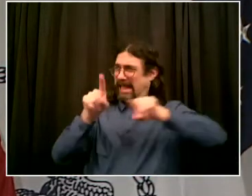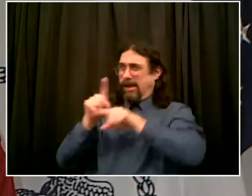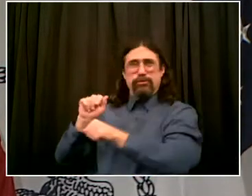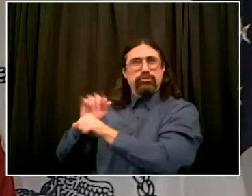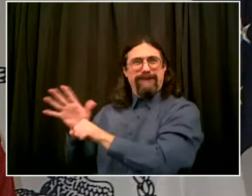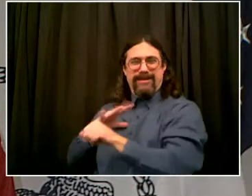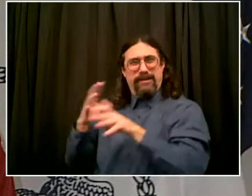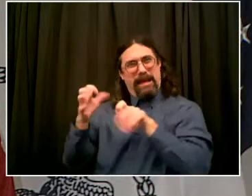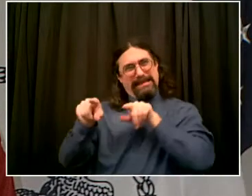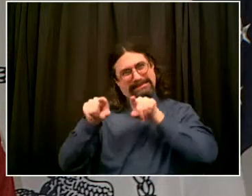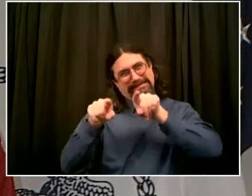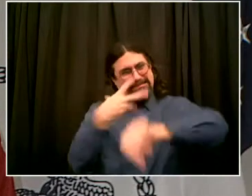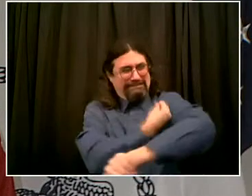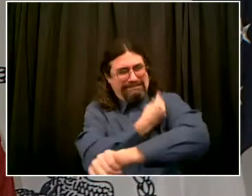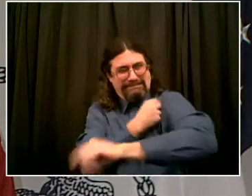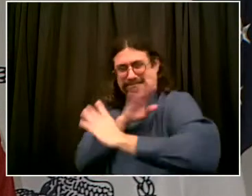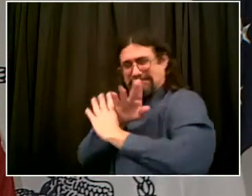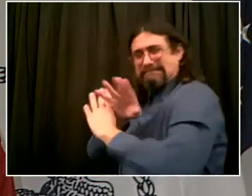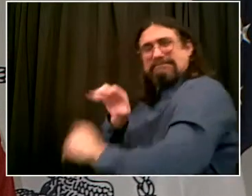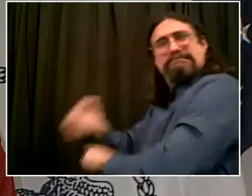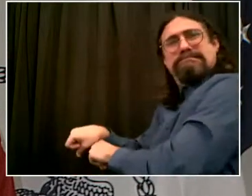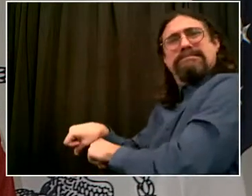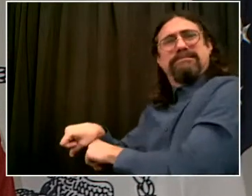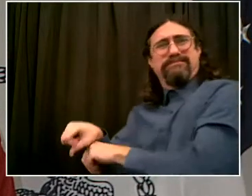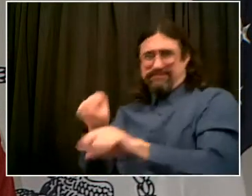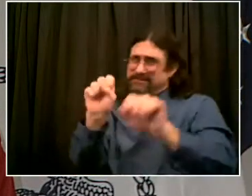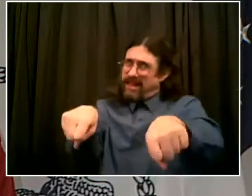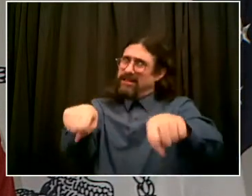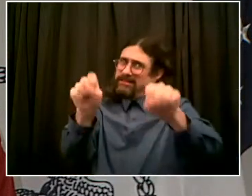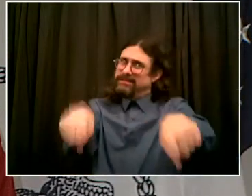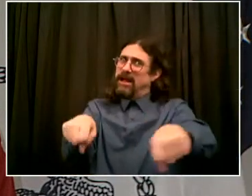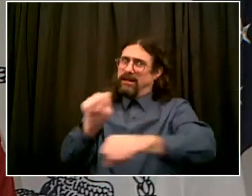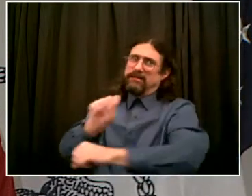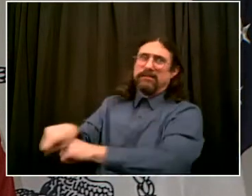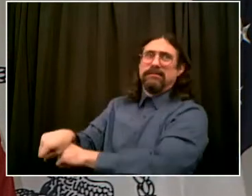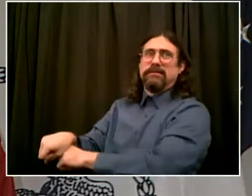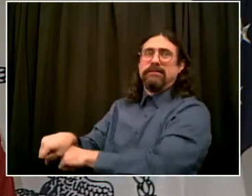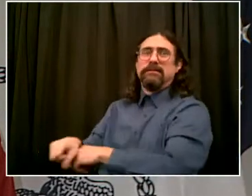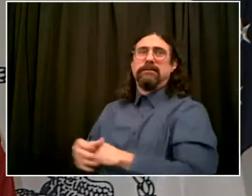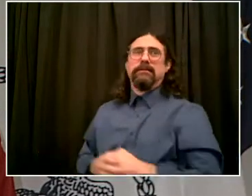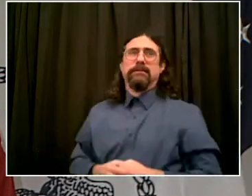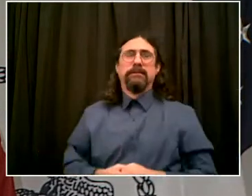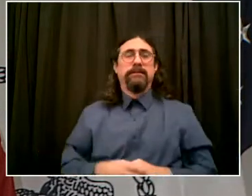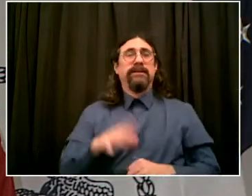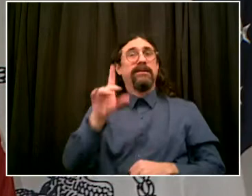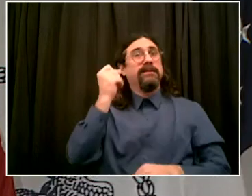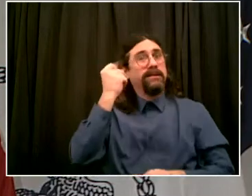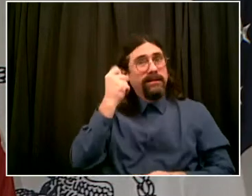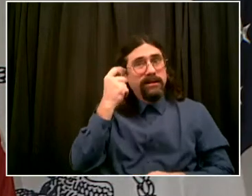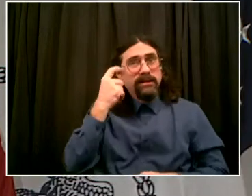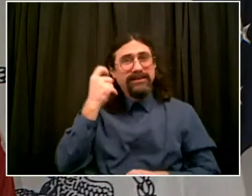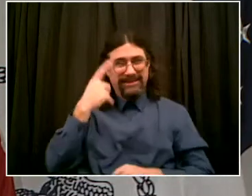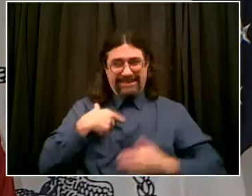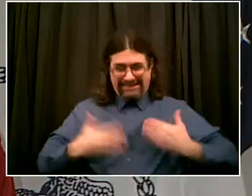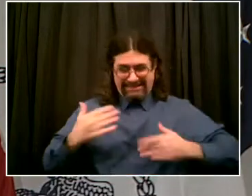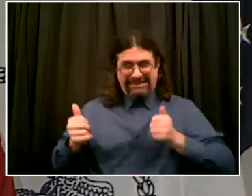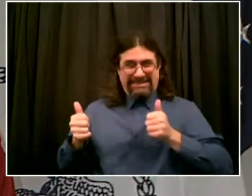CHANCE TO OUTRUN THE NEW VARIANT. IF WE DON'T GROW THE SUPPLPL Y VACCINE WE HAVE